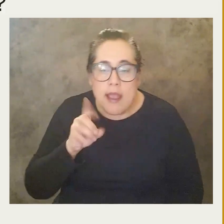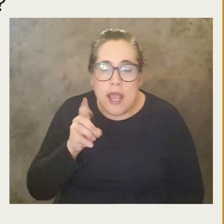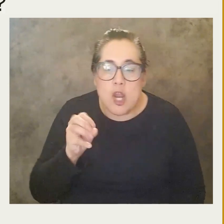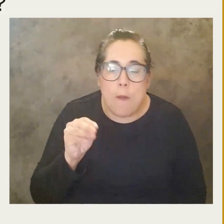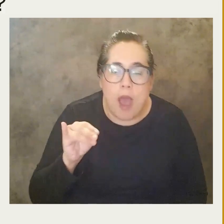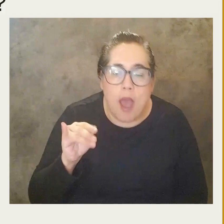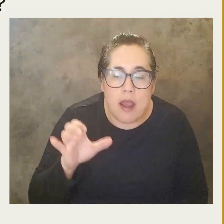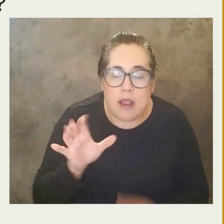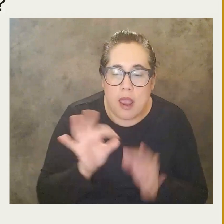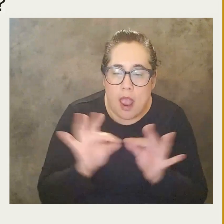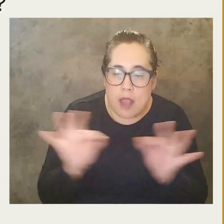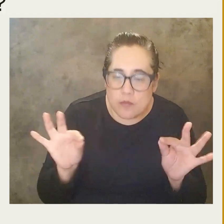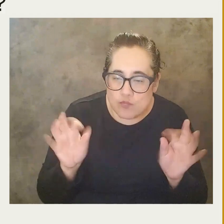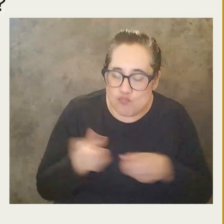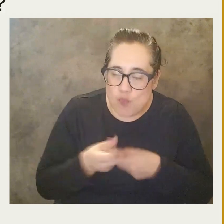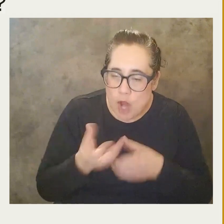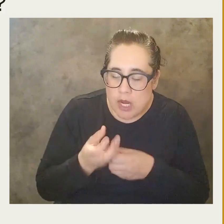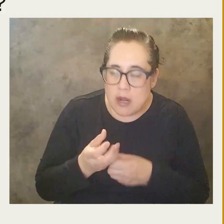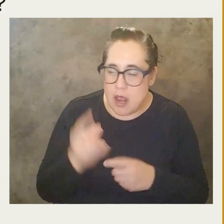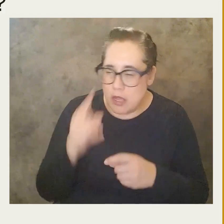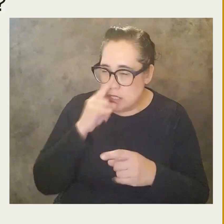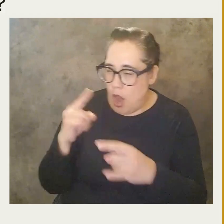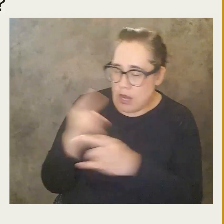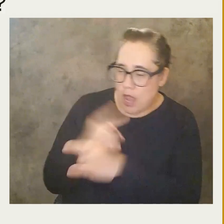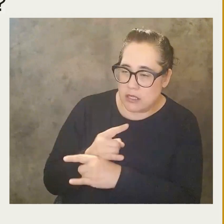cultural references, and social interaction.